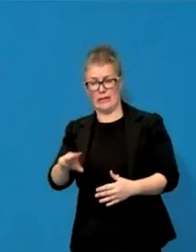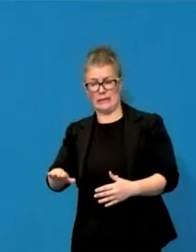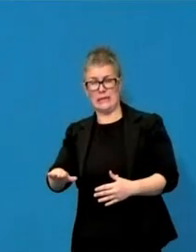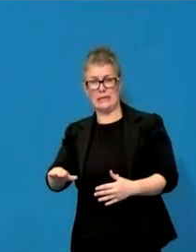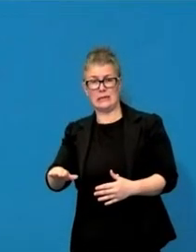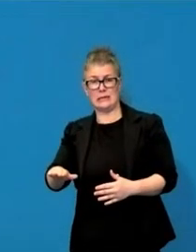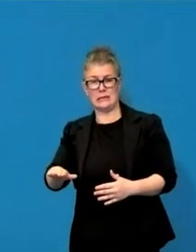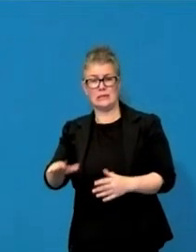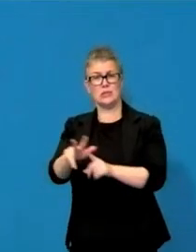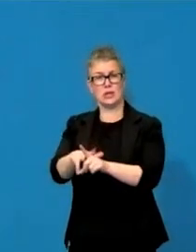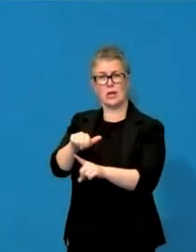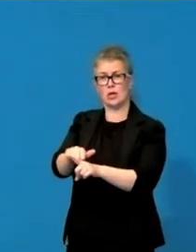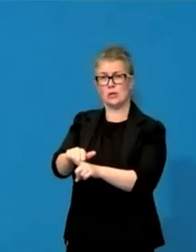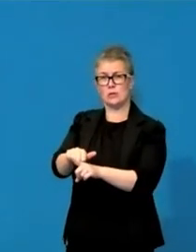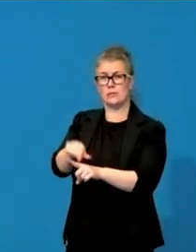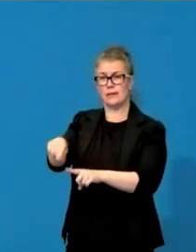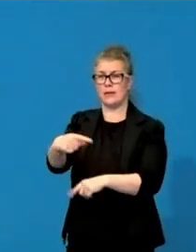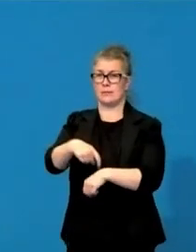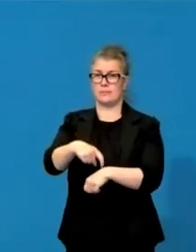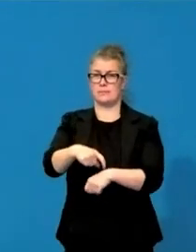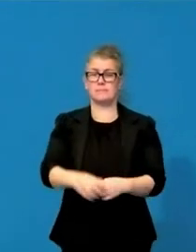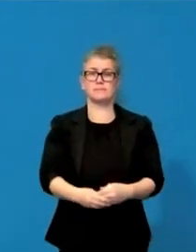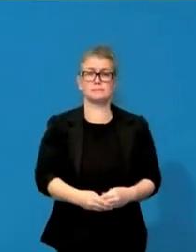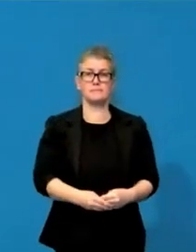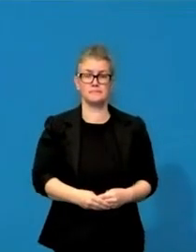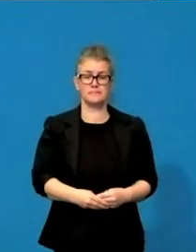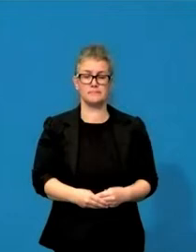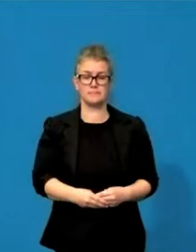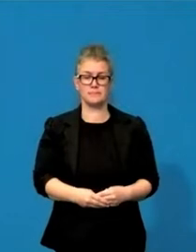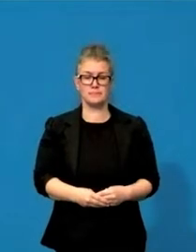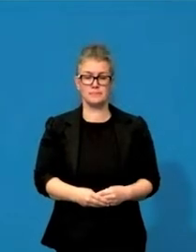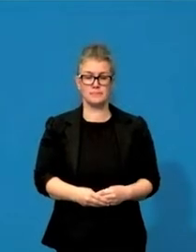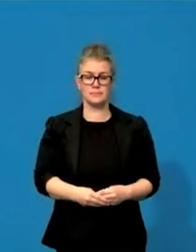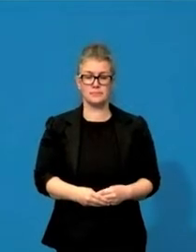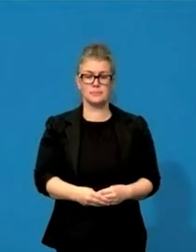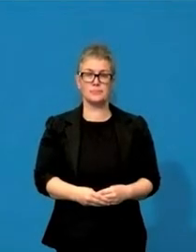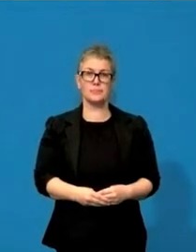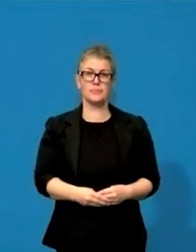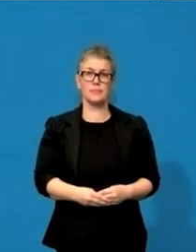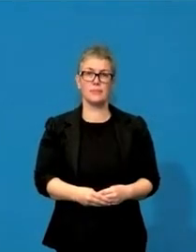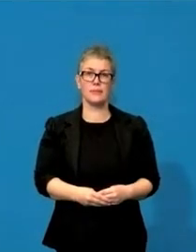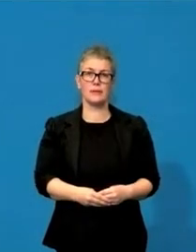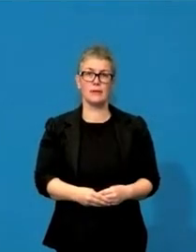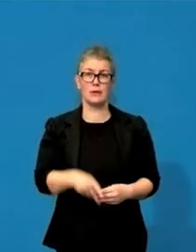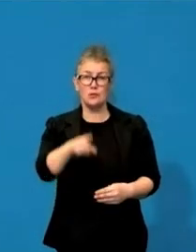Yeah, he got diagnosed at three. And do you remember who told you?